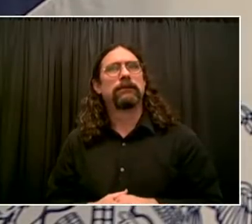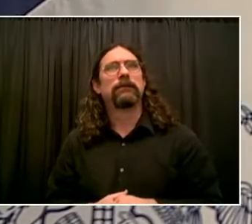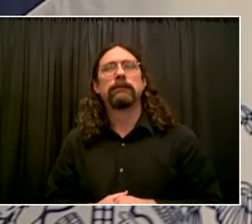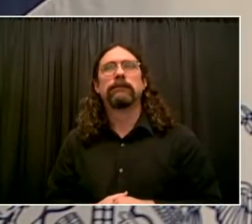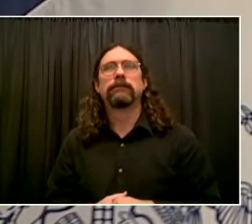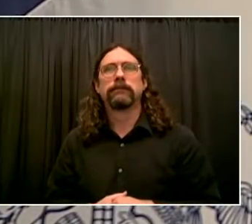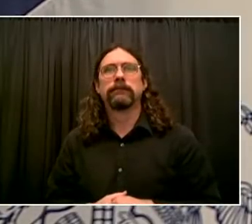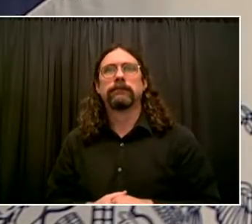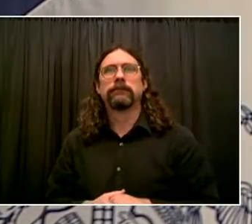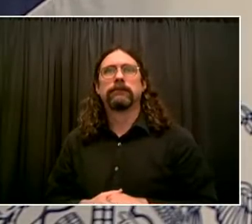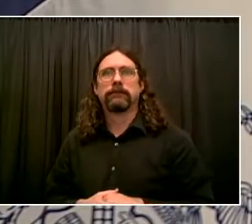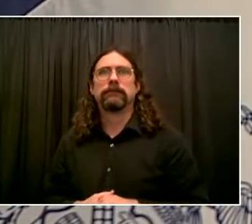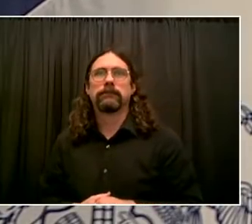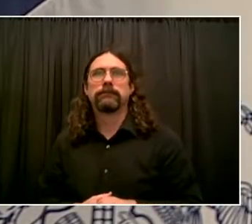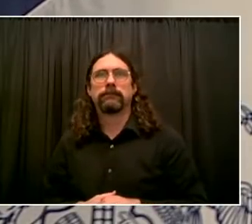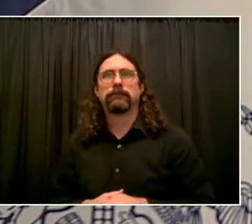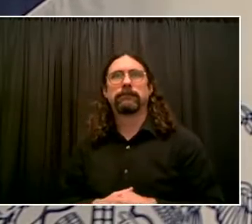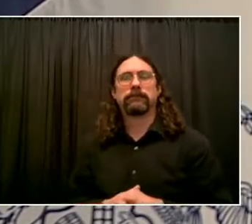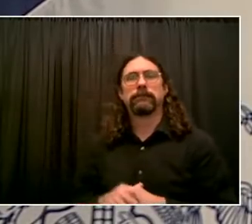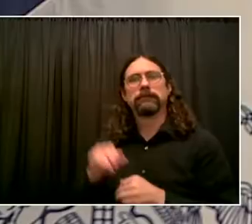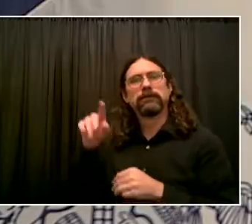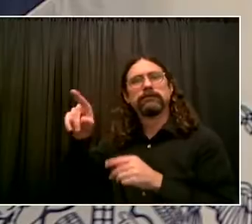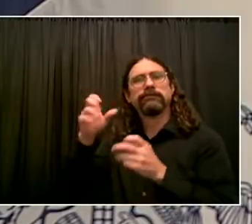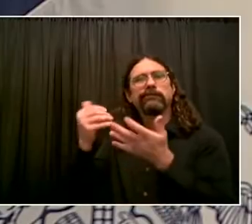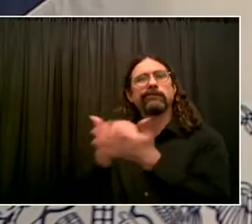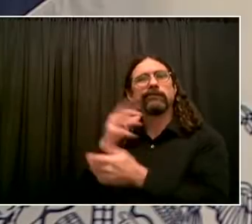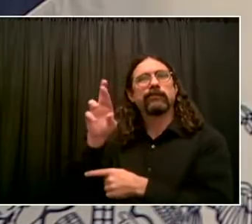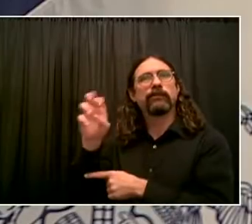I AM WONDERING, FIRST OFF, WHY YOU HAVEN'T PAID OFF THAT DEBT